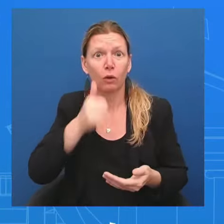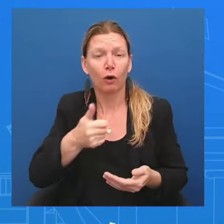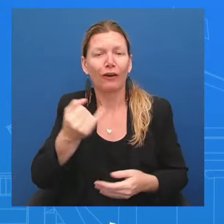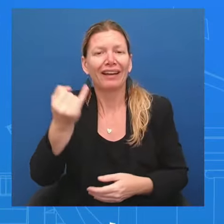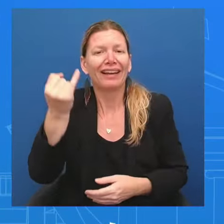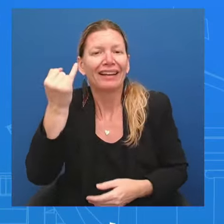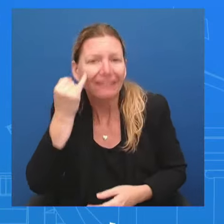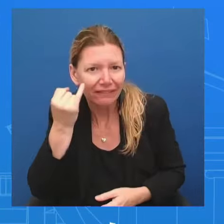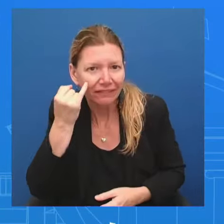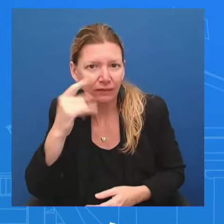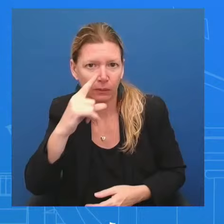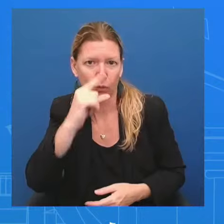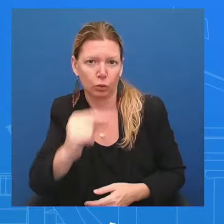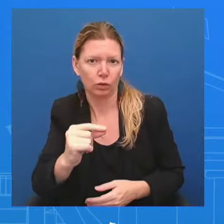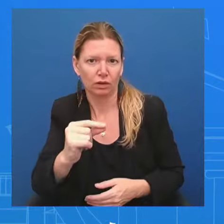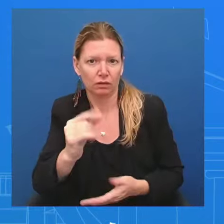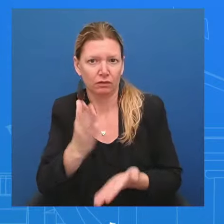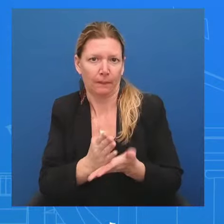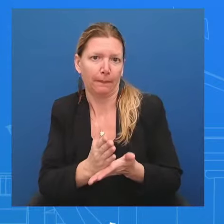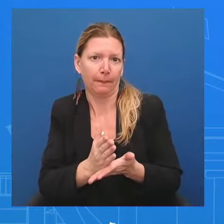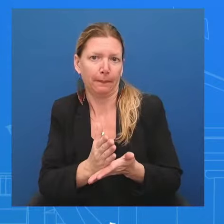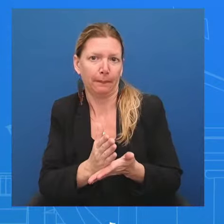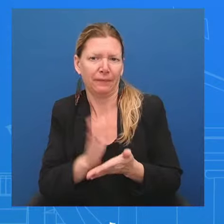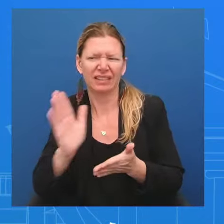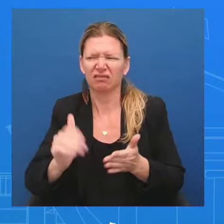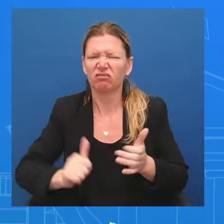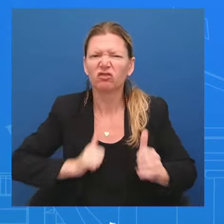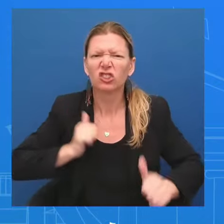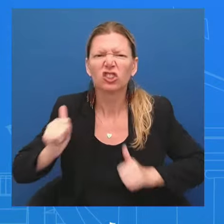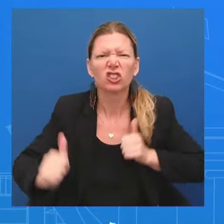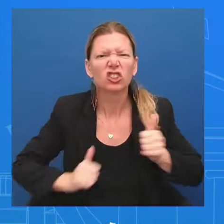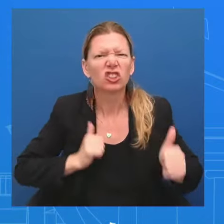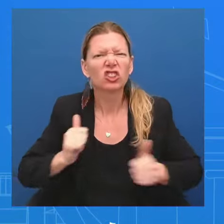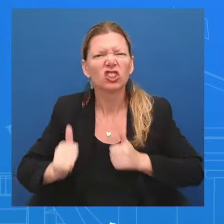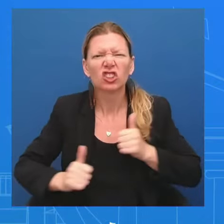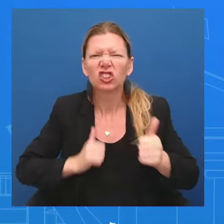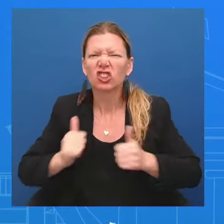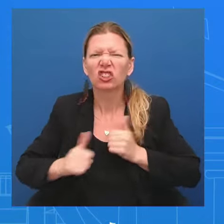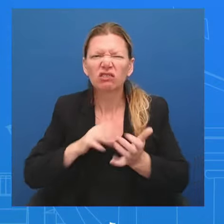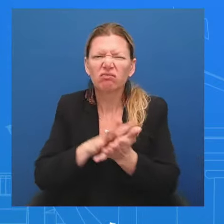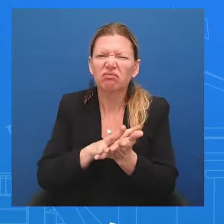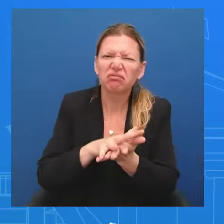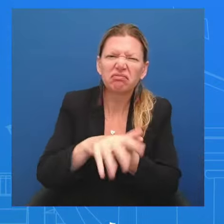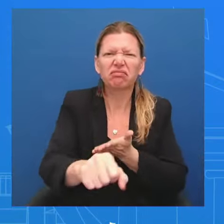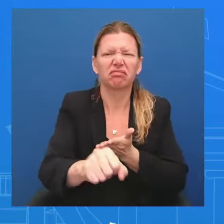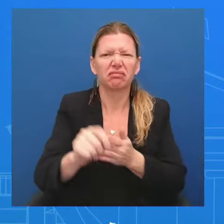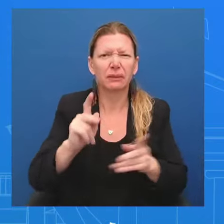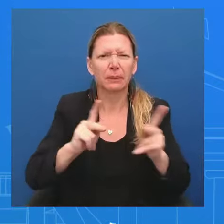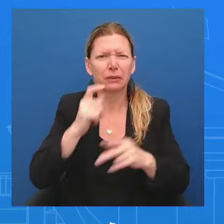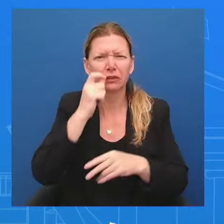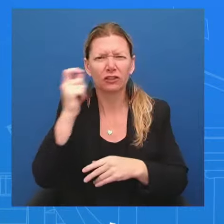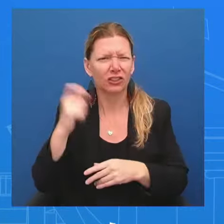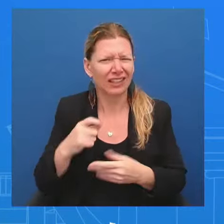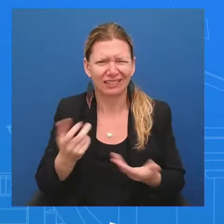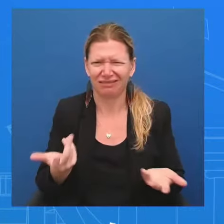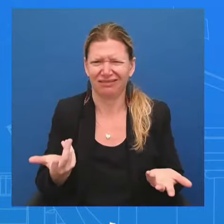And so that's how we see it. I'm glad that -- we are all glad that Congress passed the President's National Security supplemental